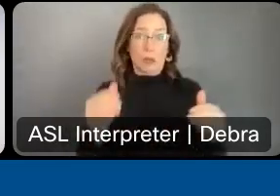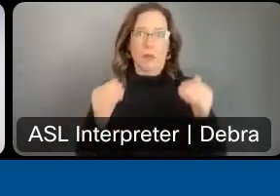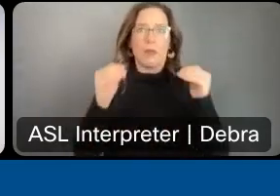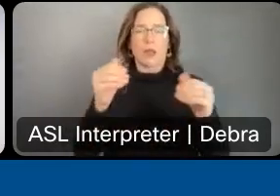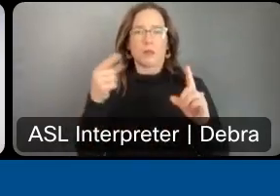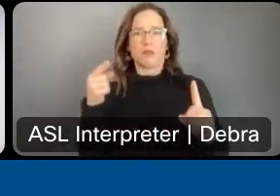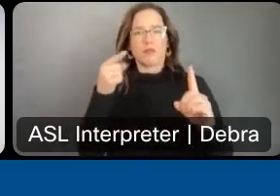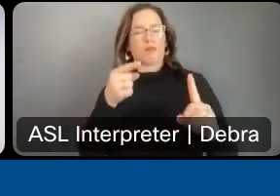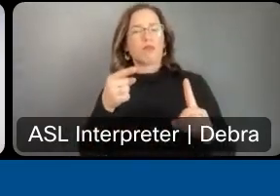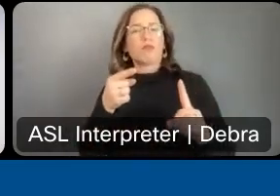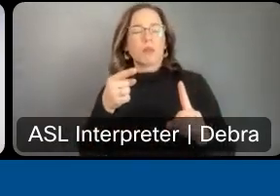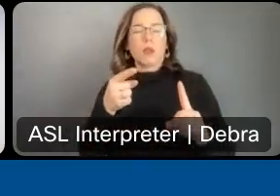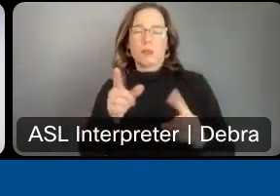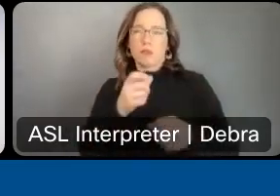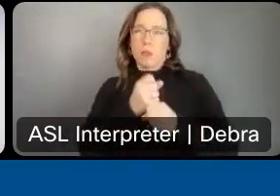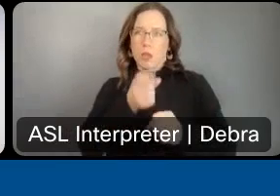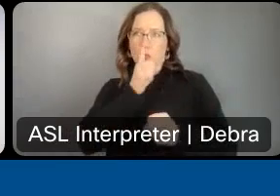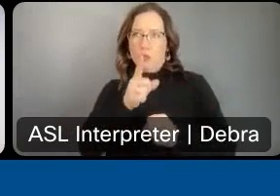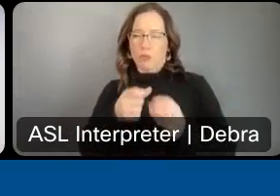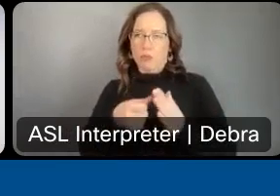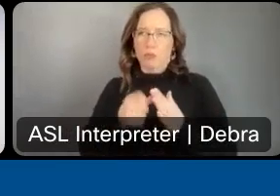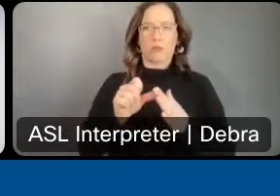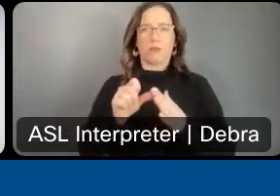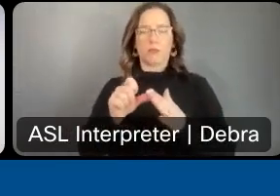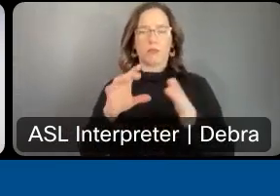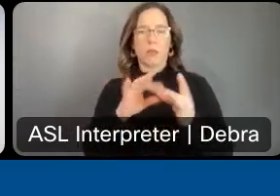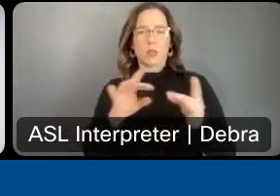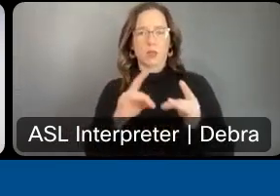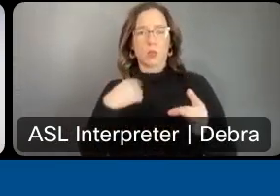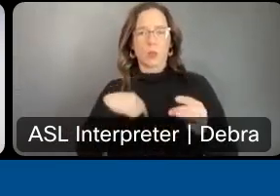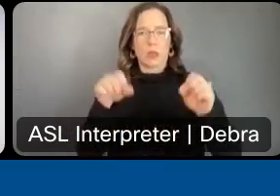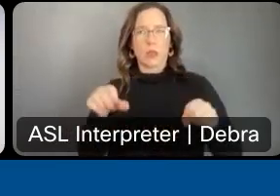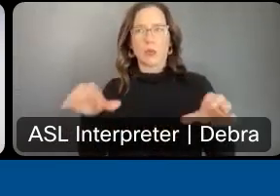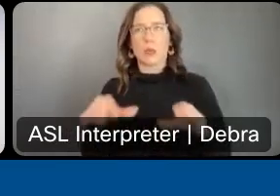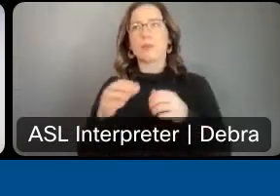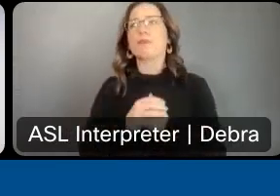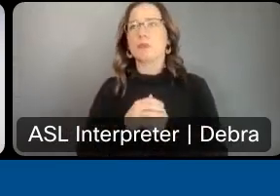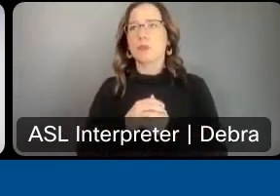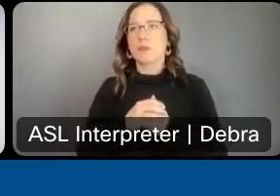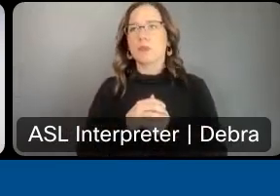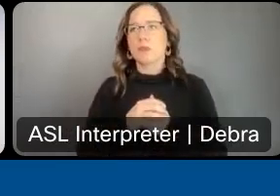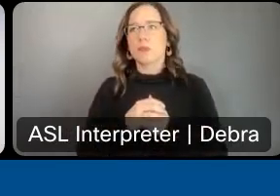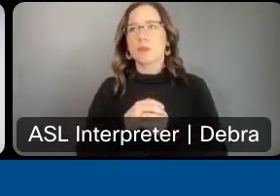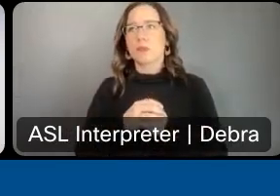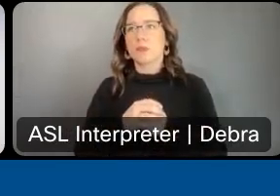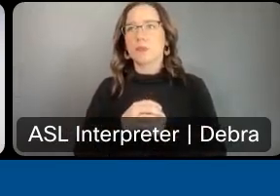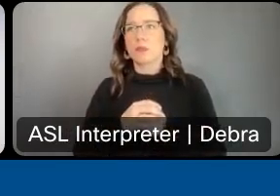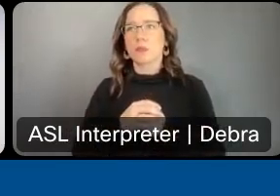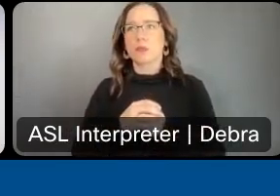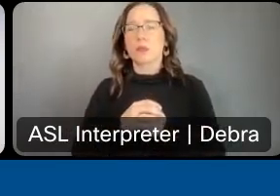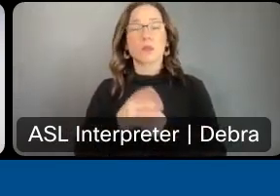If you were making sure we stress the message of what we can do now, we've already had two different webinars